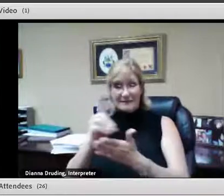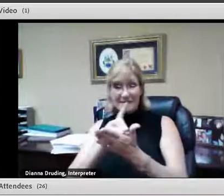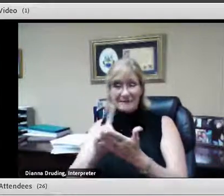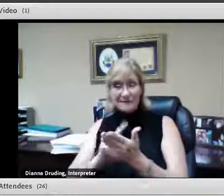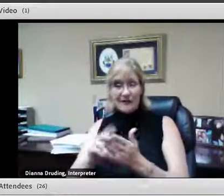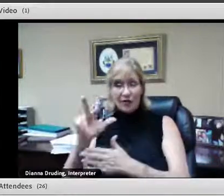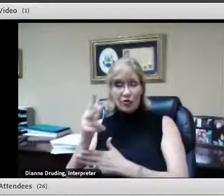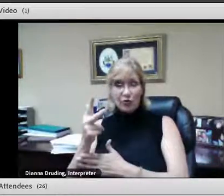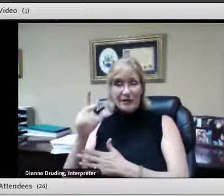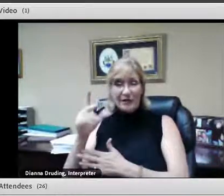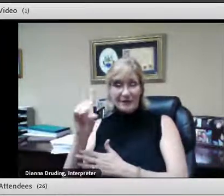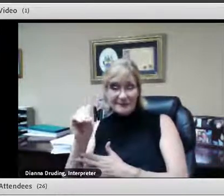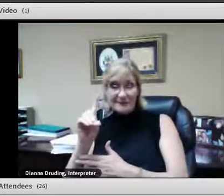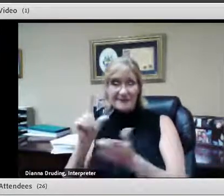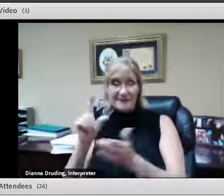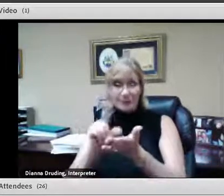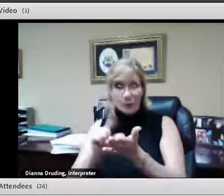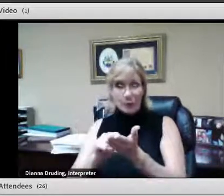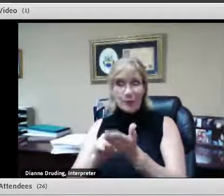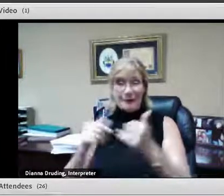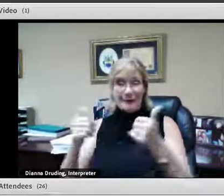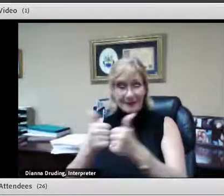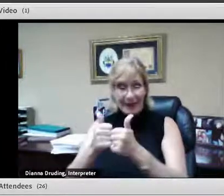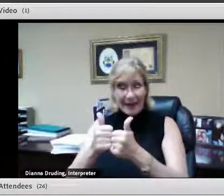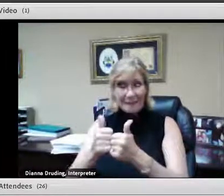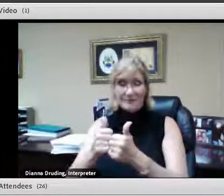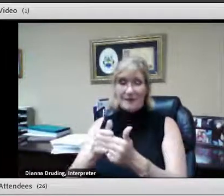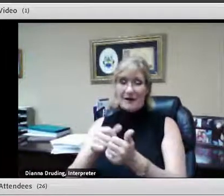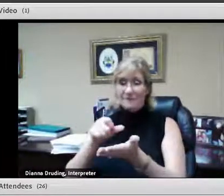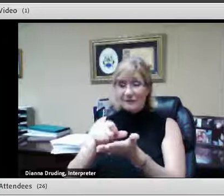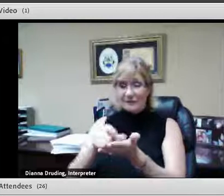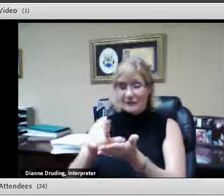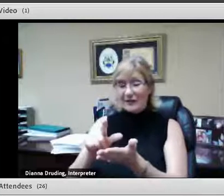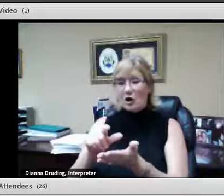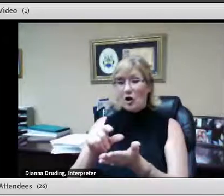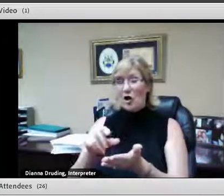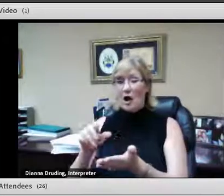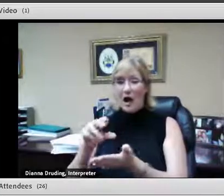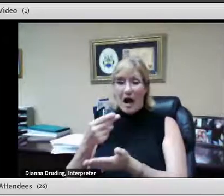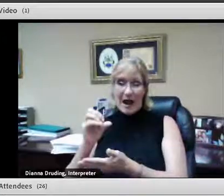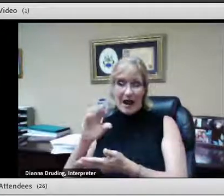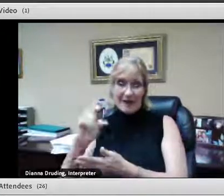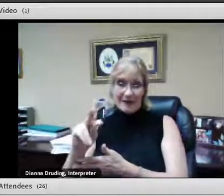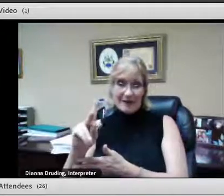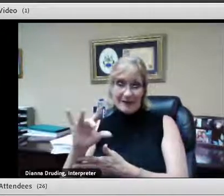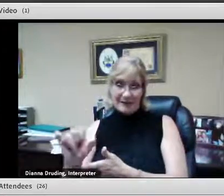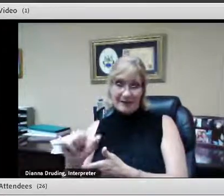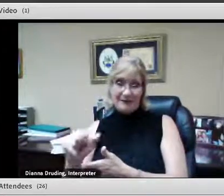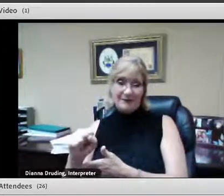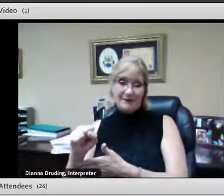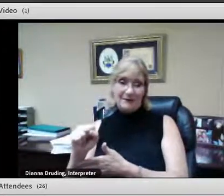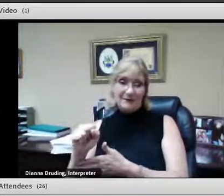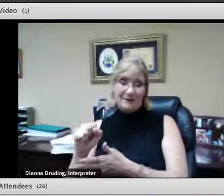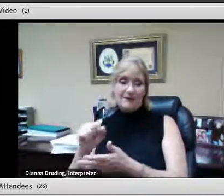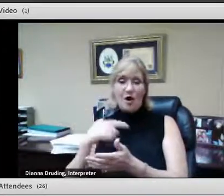3-D-printed finger hockey. We designed all of our 3-D games in Tinkercad and almost everything in Tinkercad.